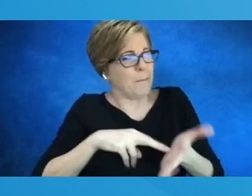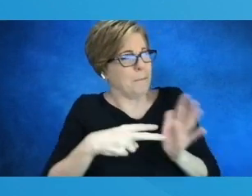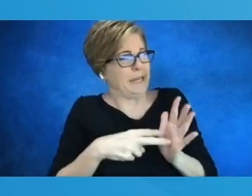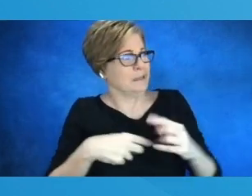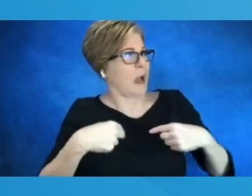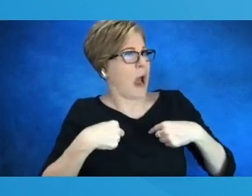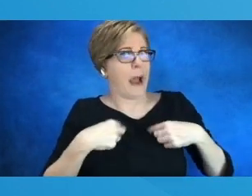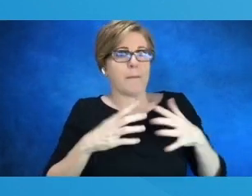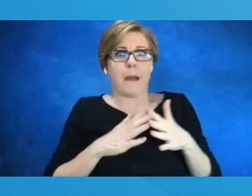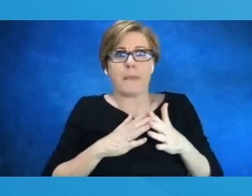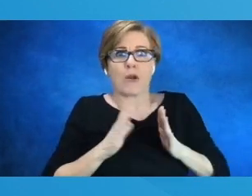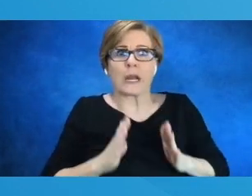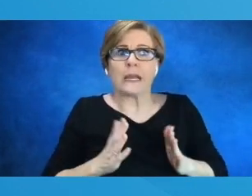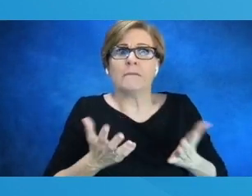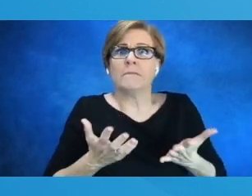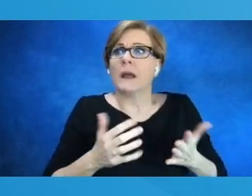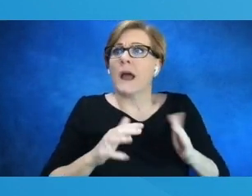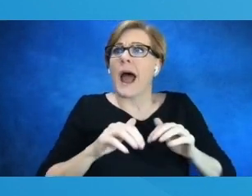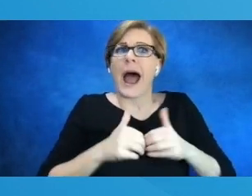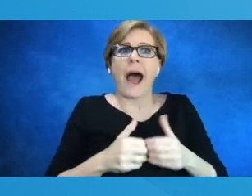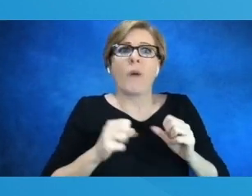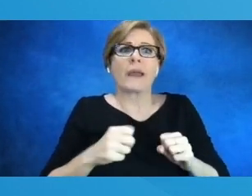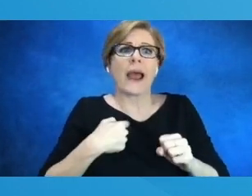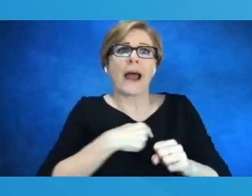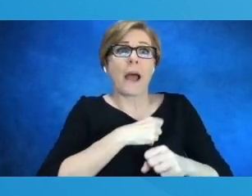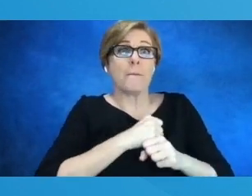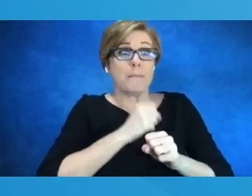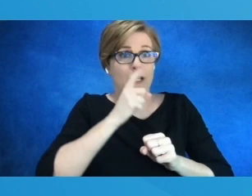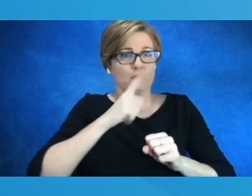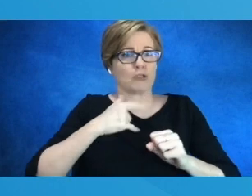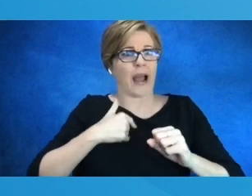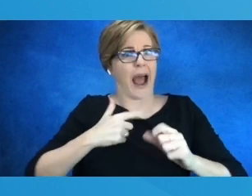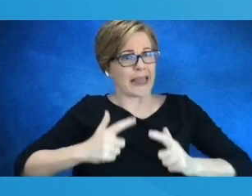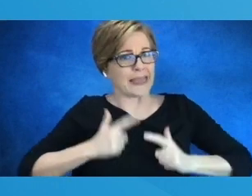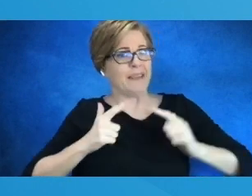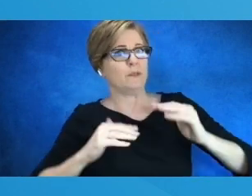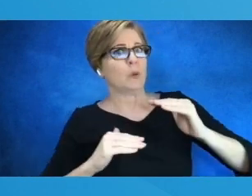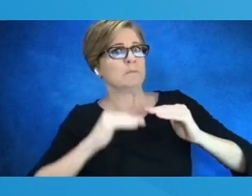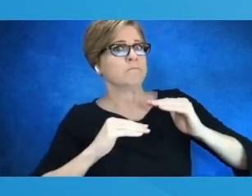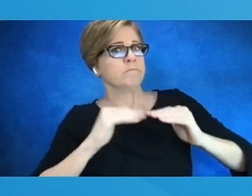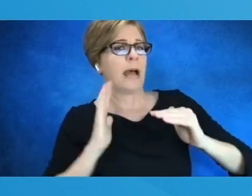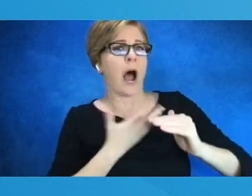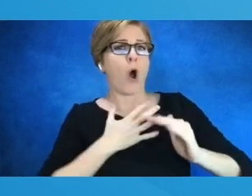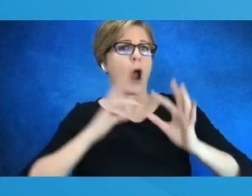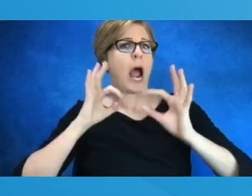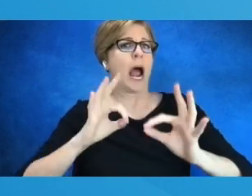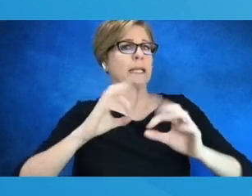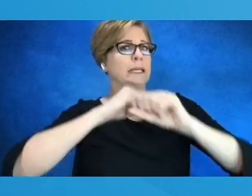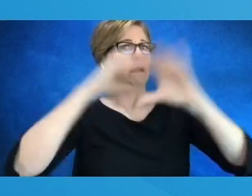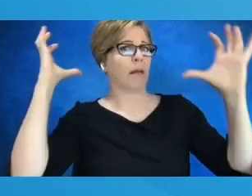to our ideals. How's that? NICOLE VANCE: Oh, that's wonderful. Yeah.